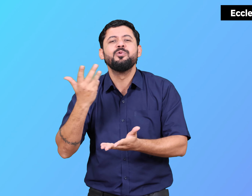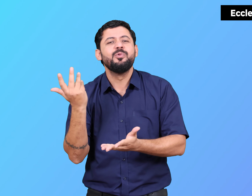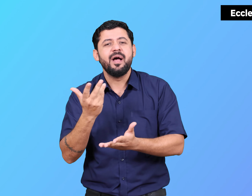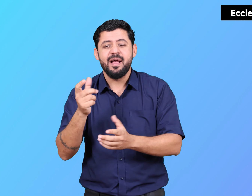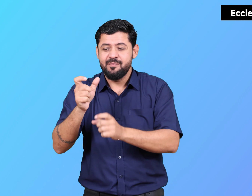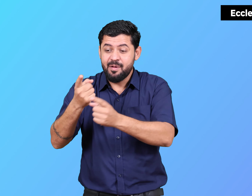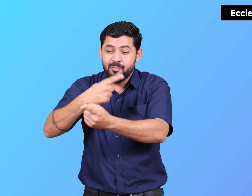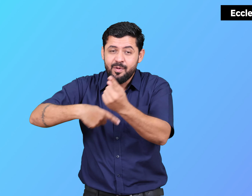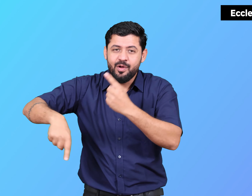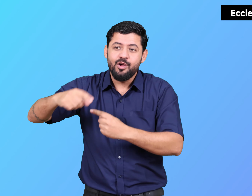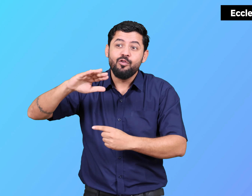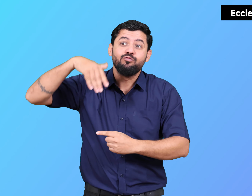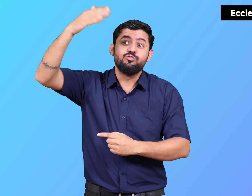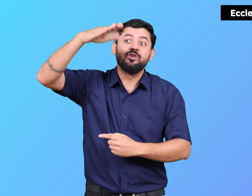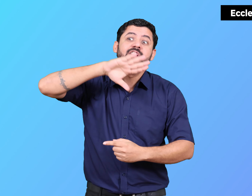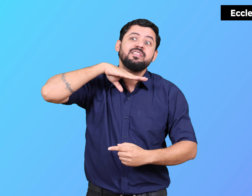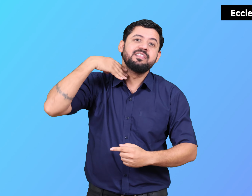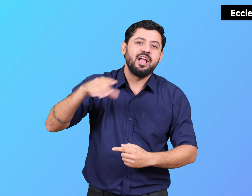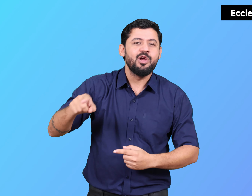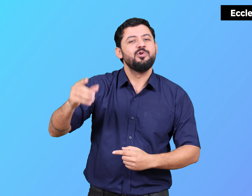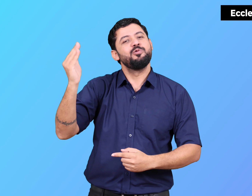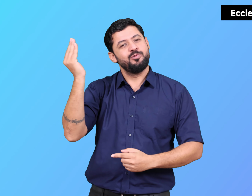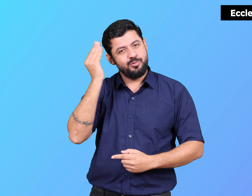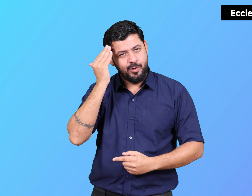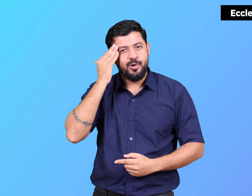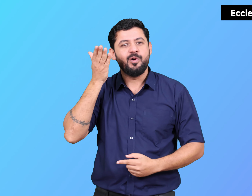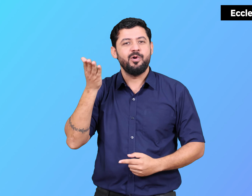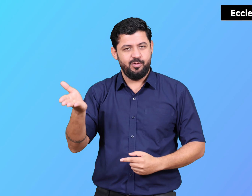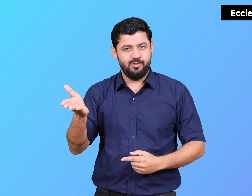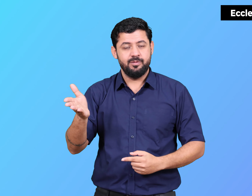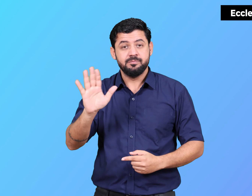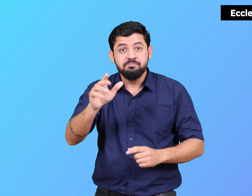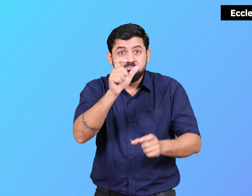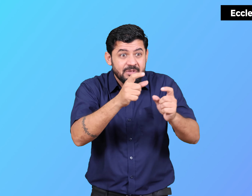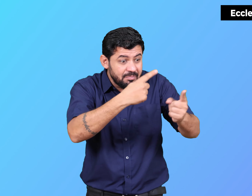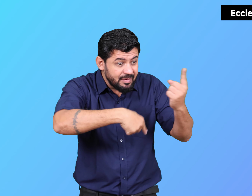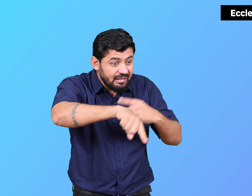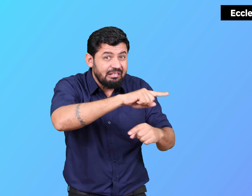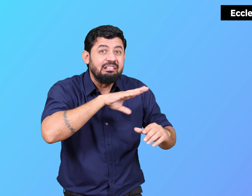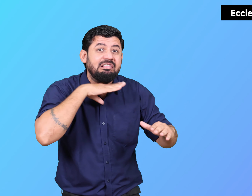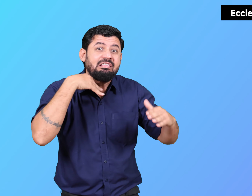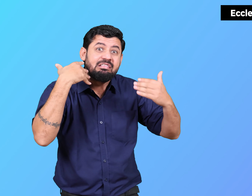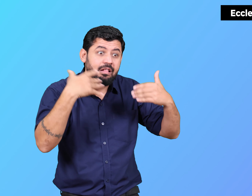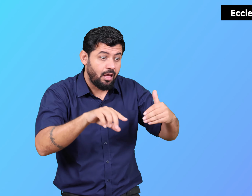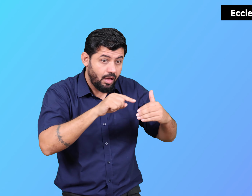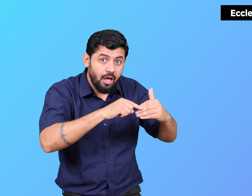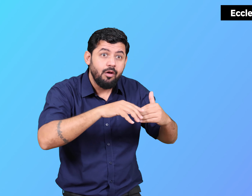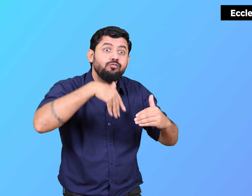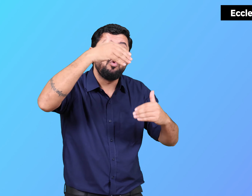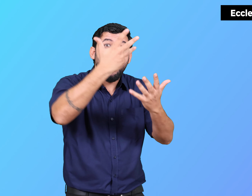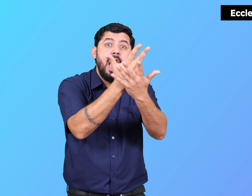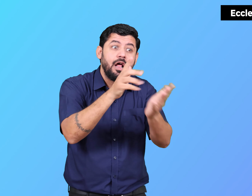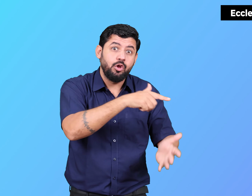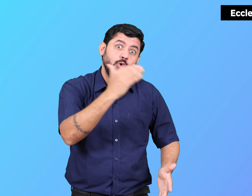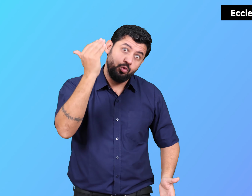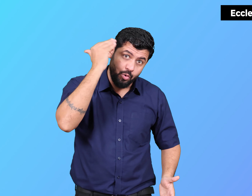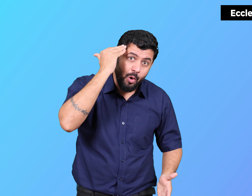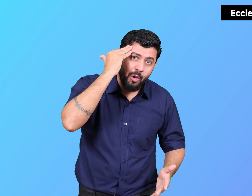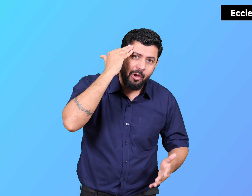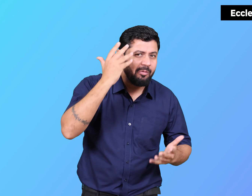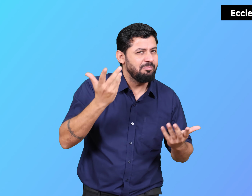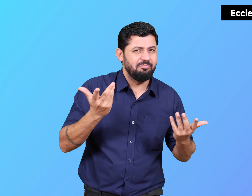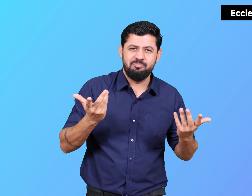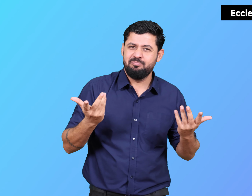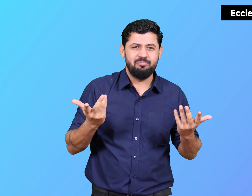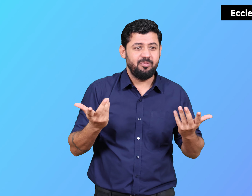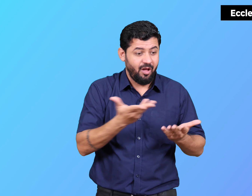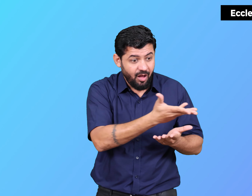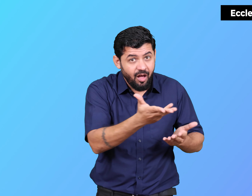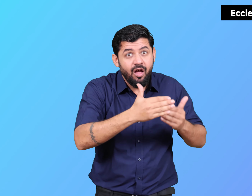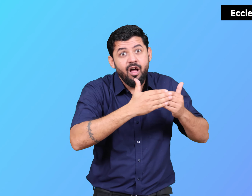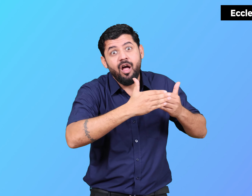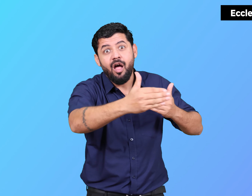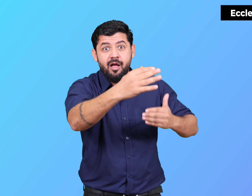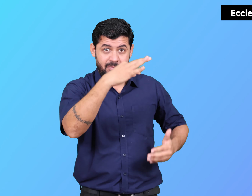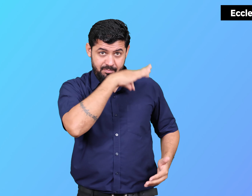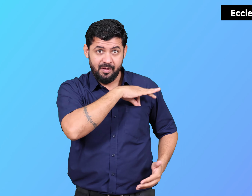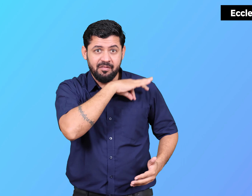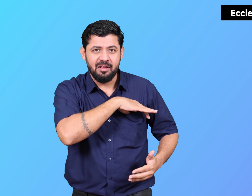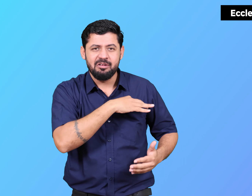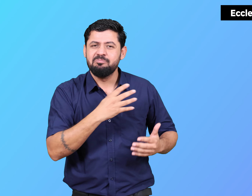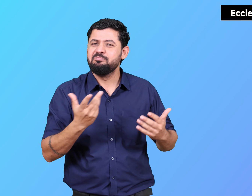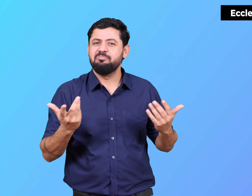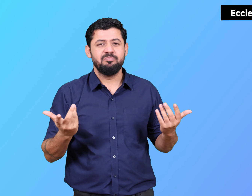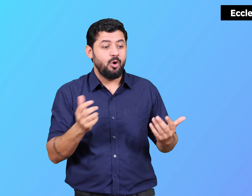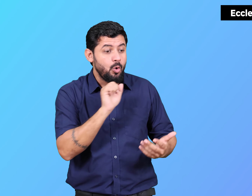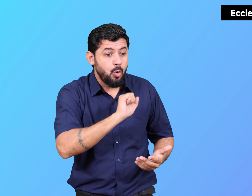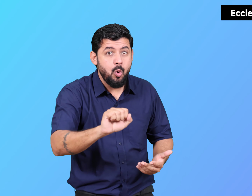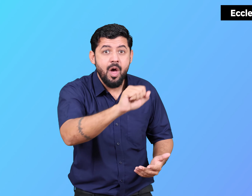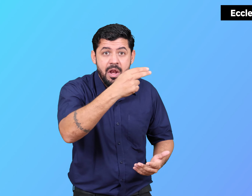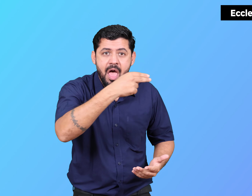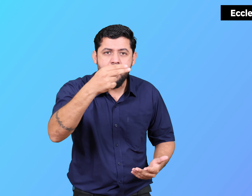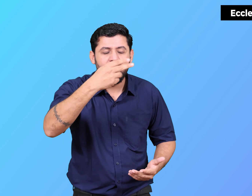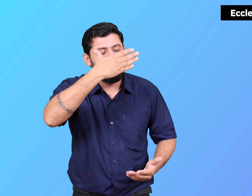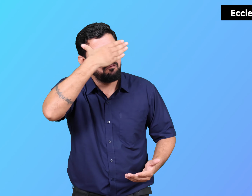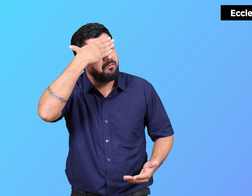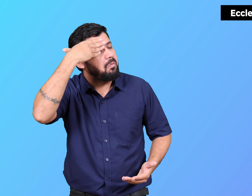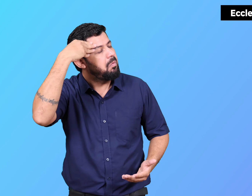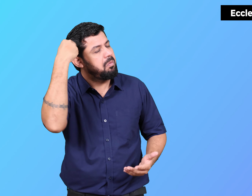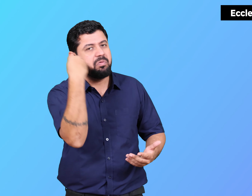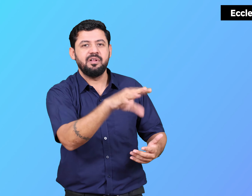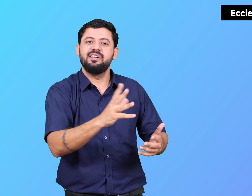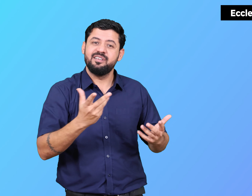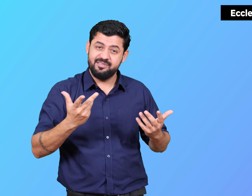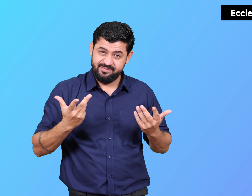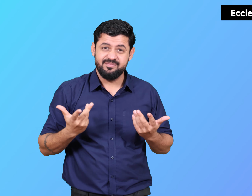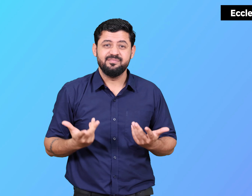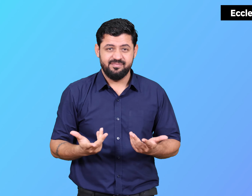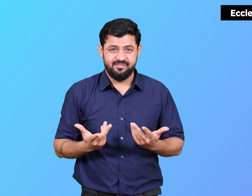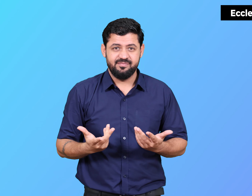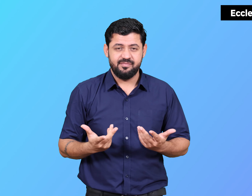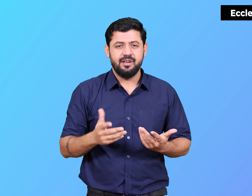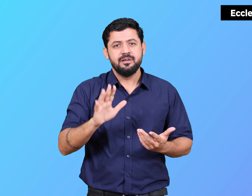The living know that they will die, but the dead don’t know anything. They have no more reward. People will soon forget them.